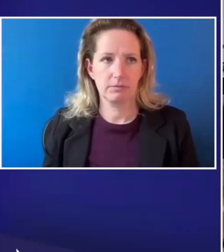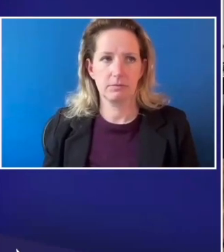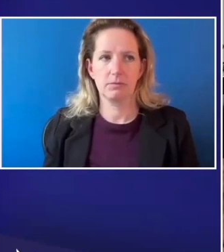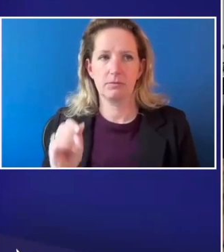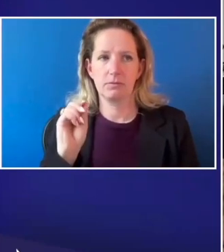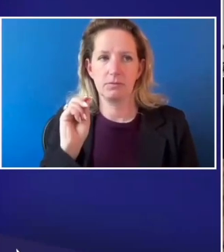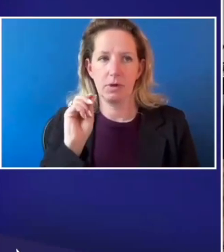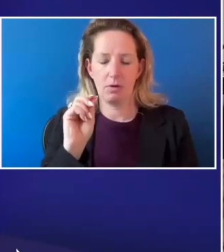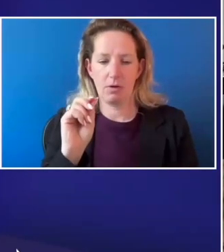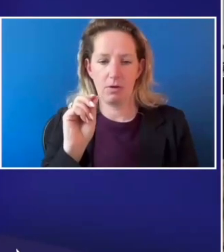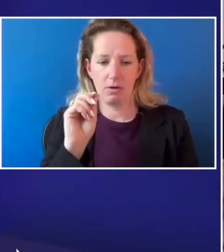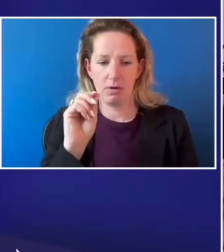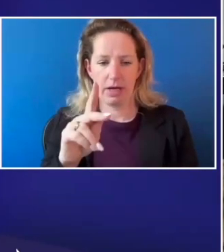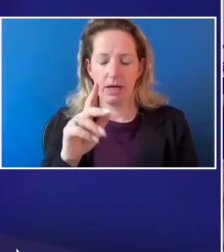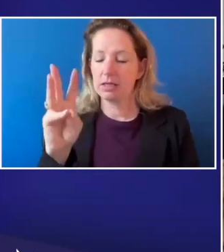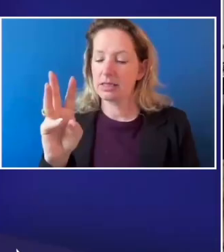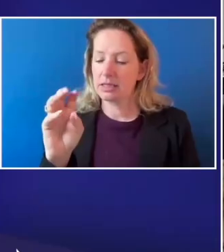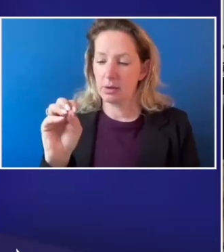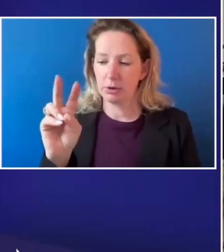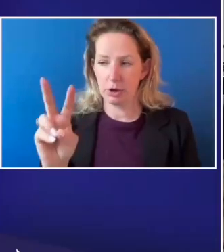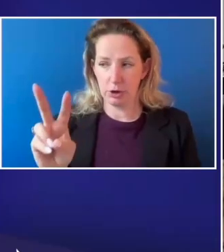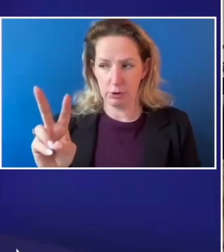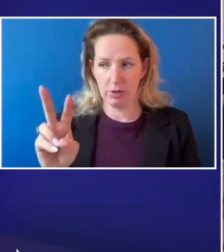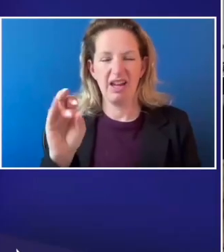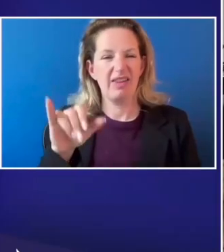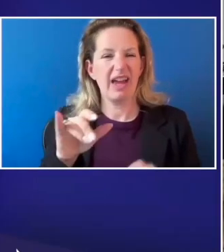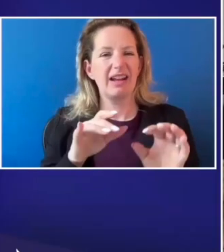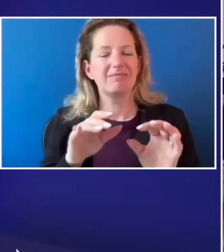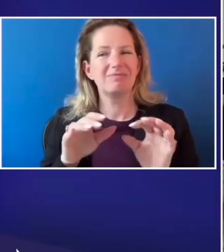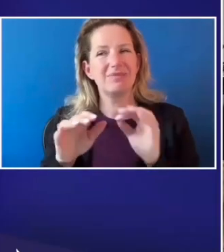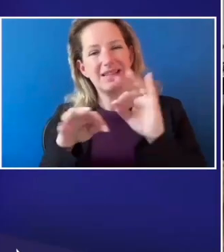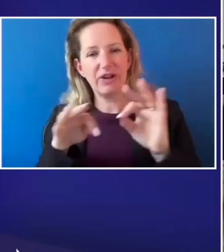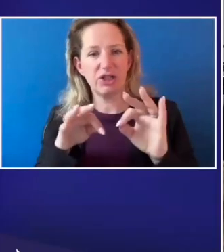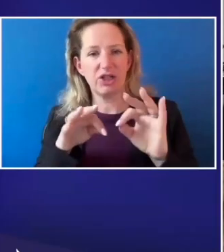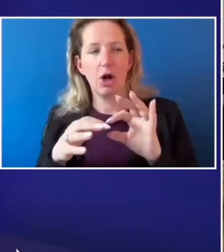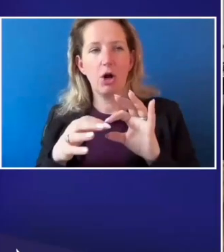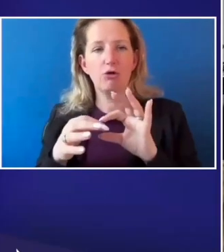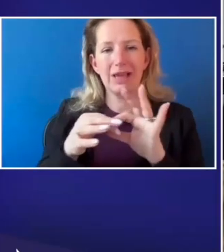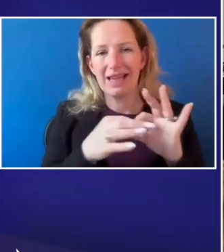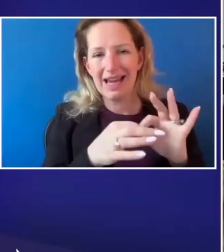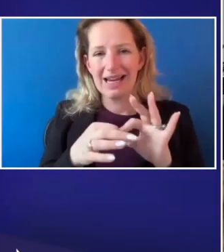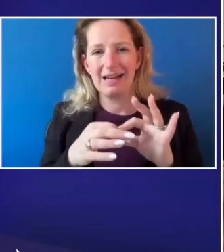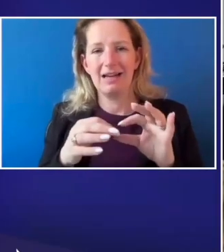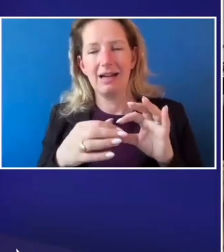so it's in, you know, 602, the definition of related associated or affiliated trade association, under 2,